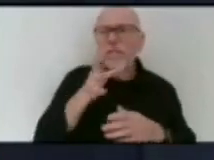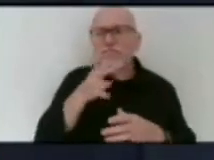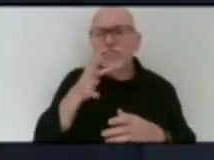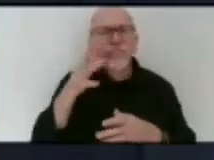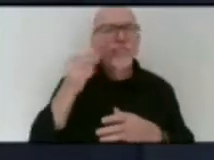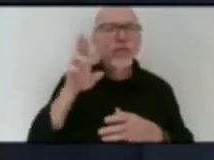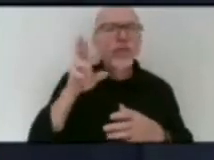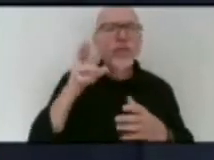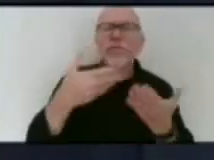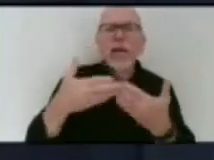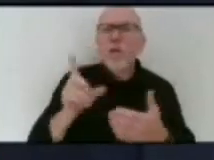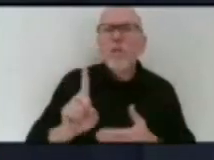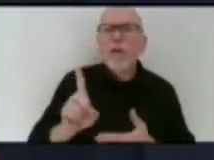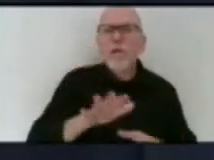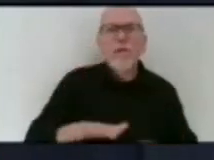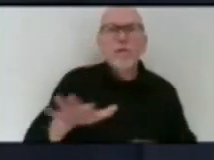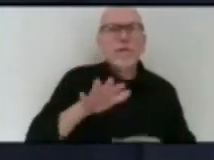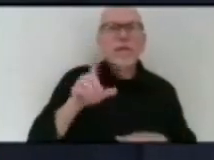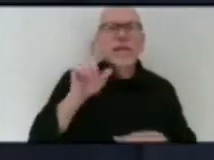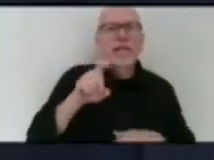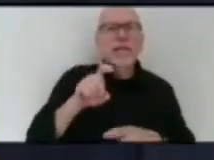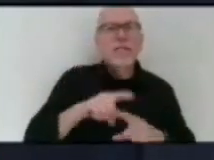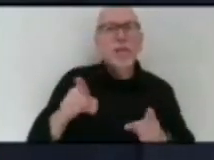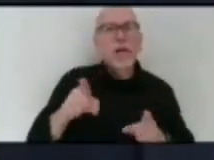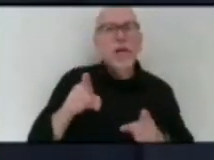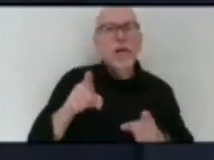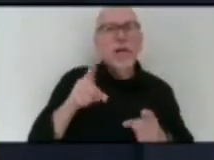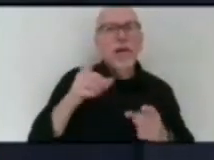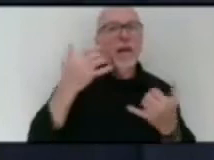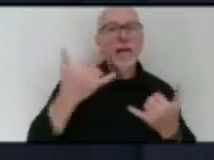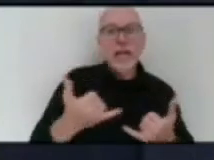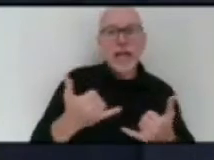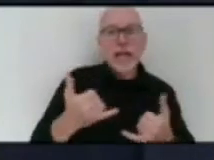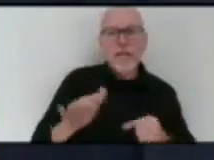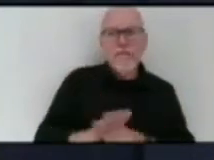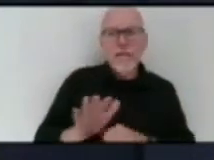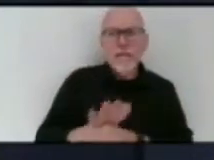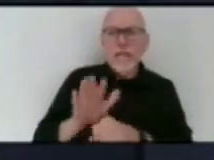Indiana, but their beds are filling up. They're being taken up.